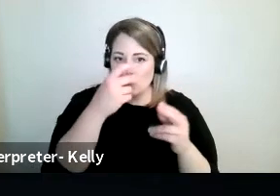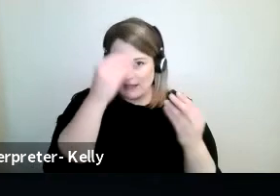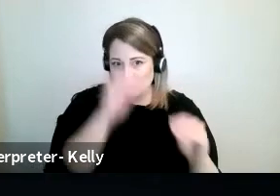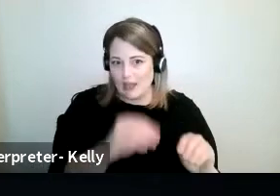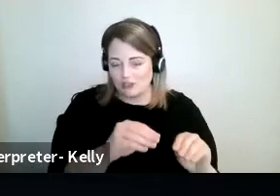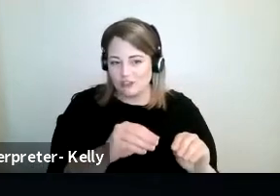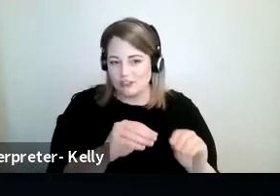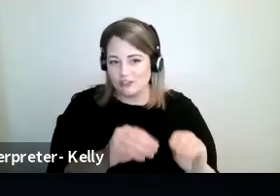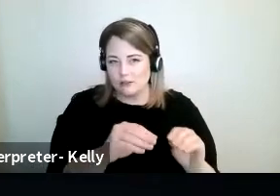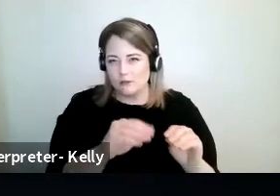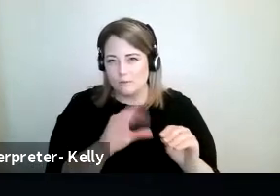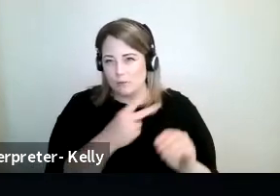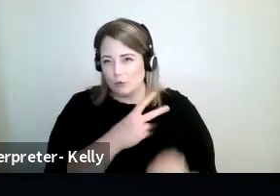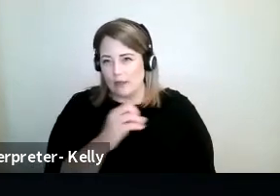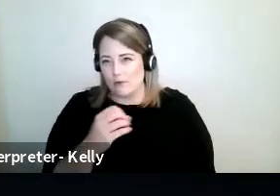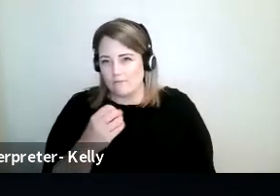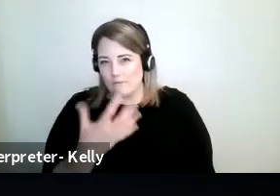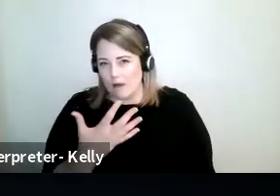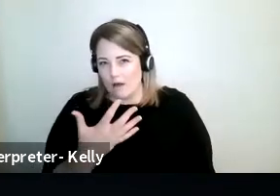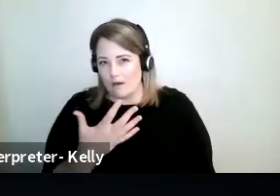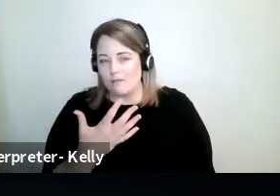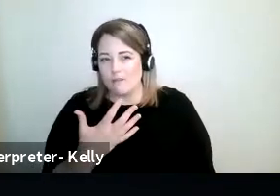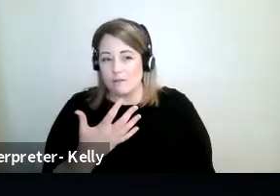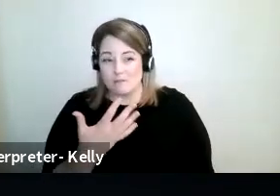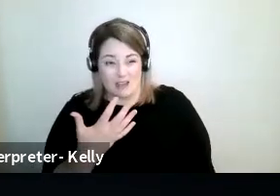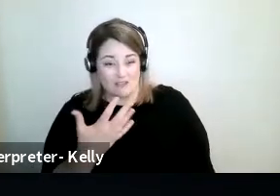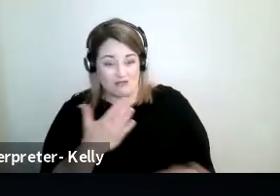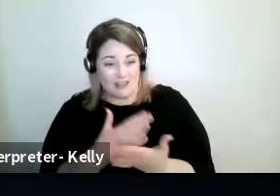since 2005. How well does that embrace universal design learning?